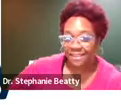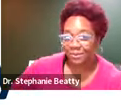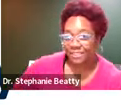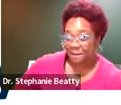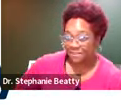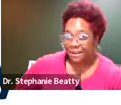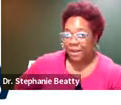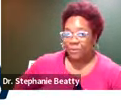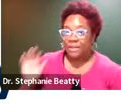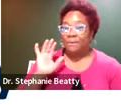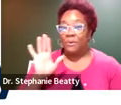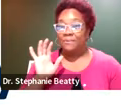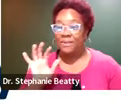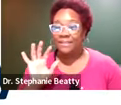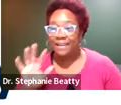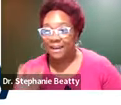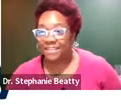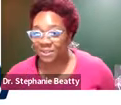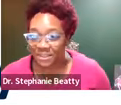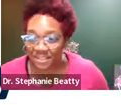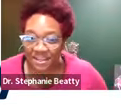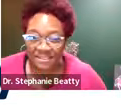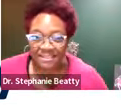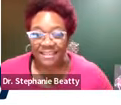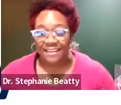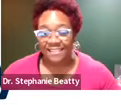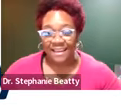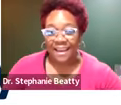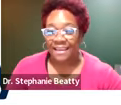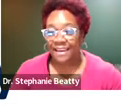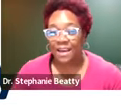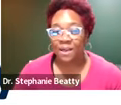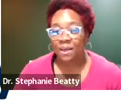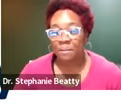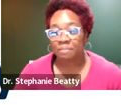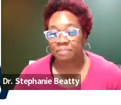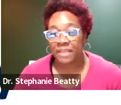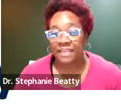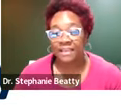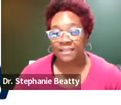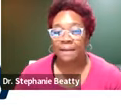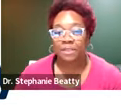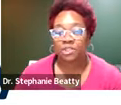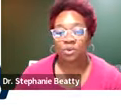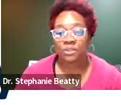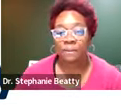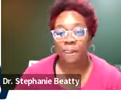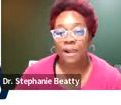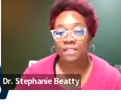I think we tapped the, we hit on this earlier. Is it A, yell? B, tap the shoulder?